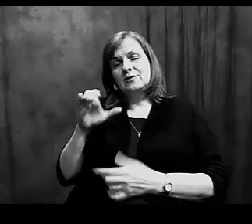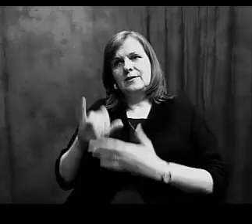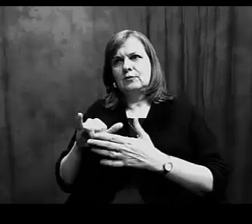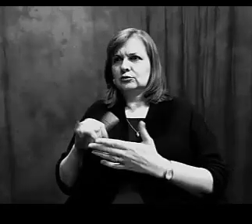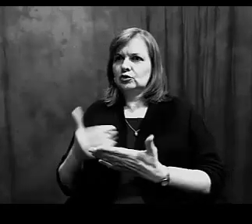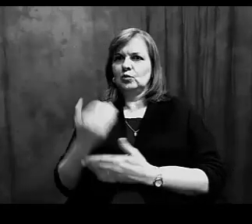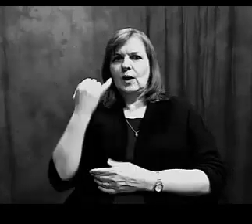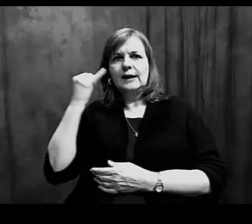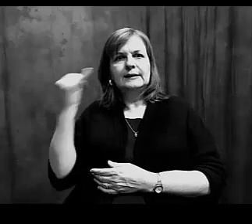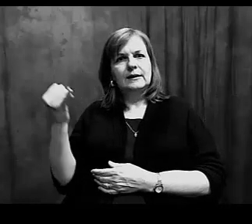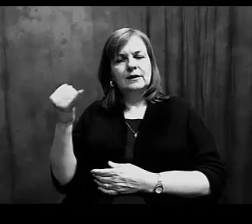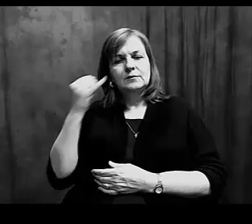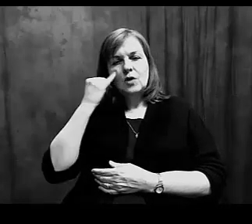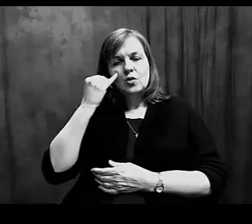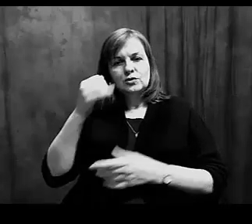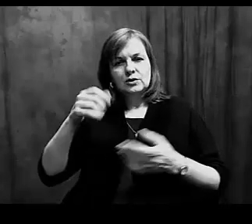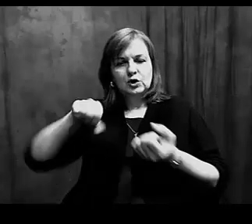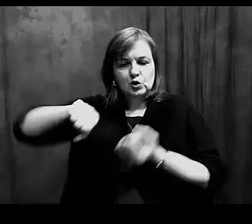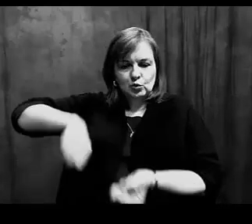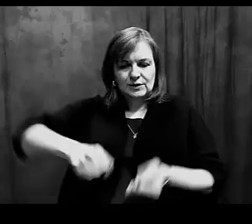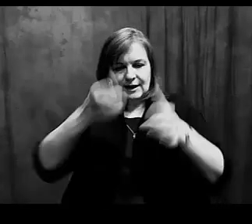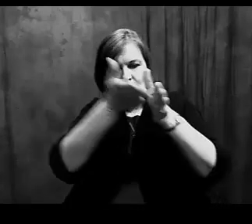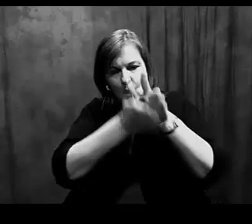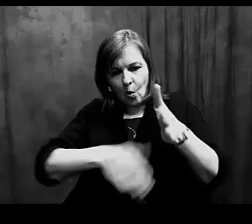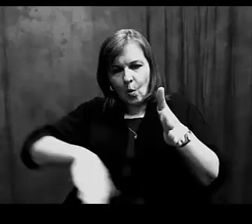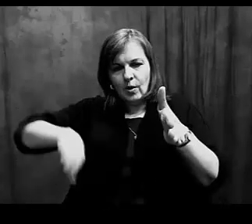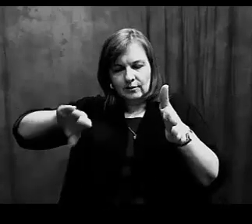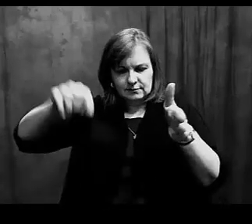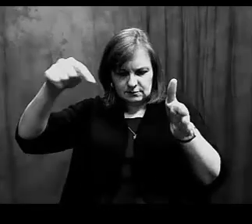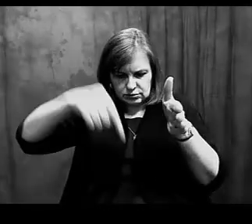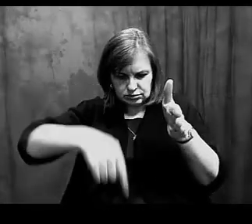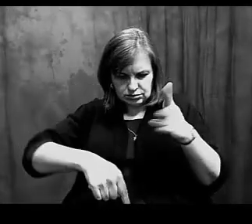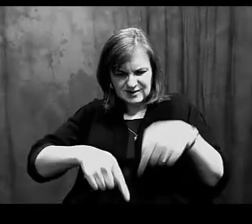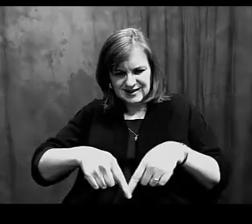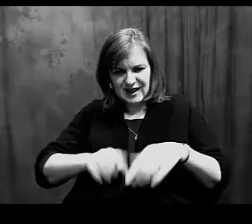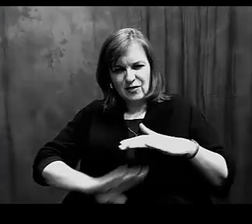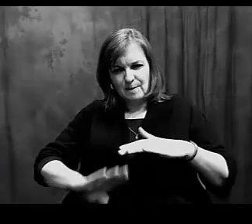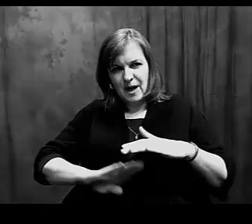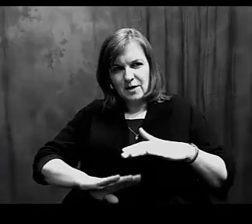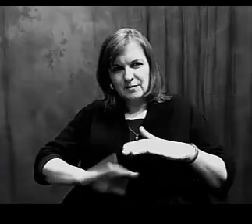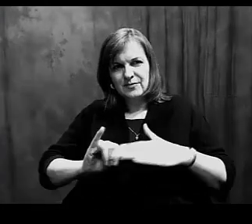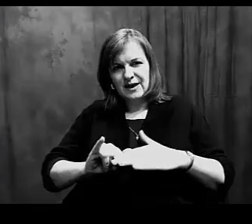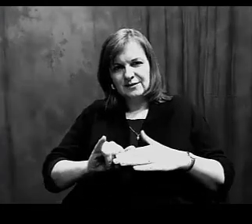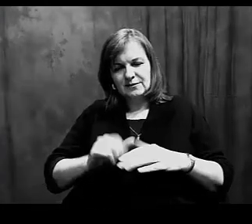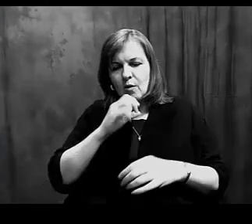this was the idea that if you dig a hole the stuff at the bottom as older